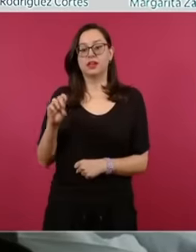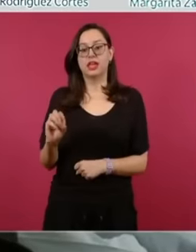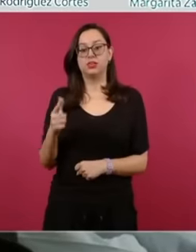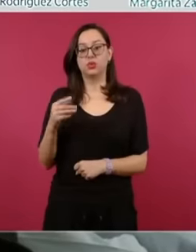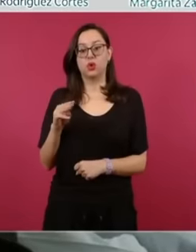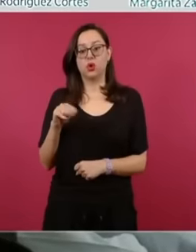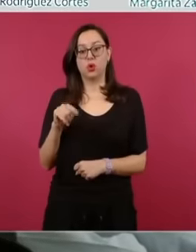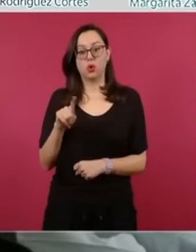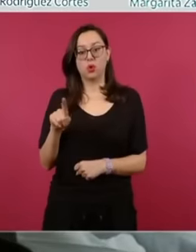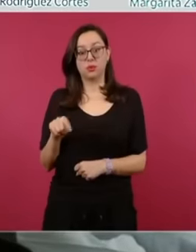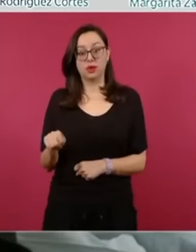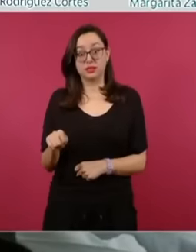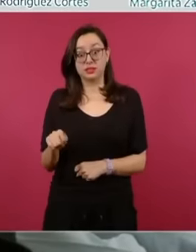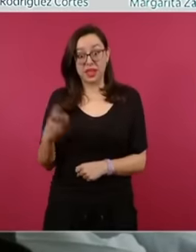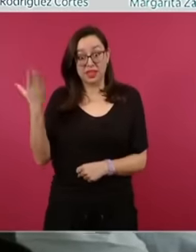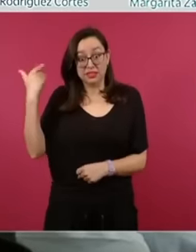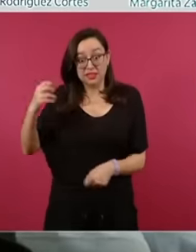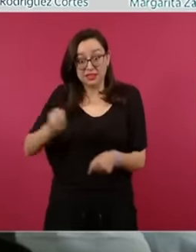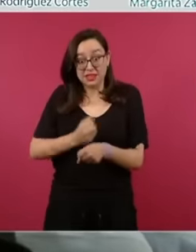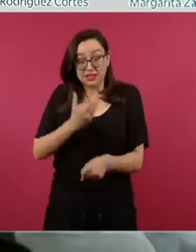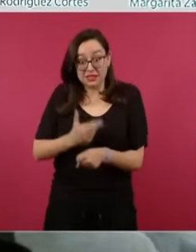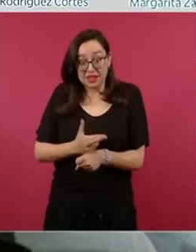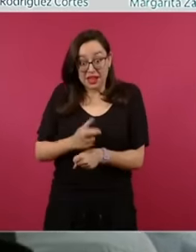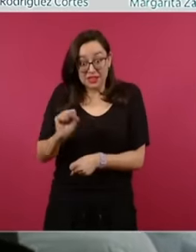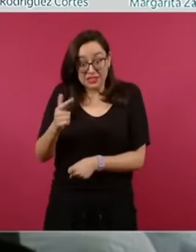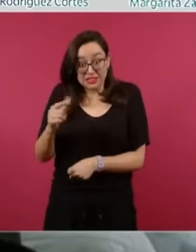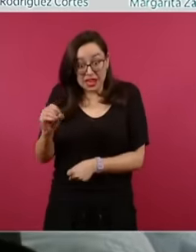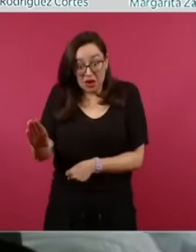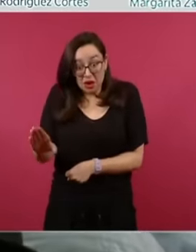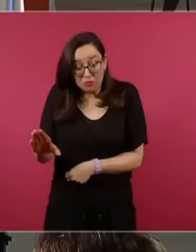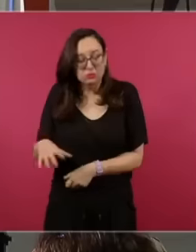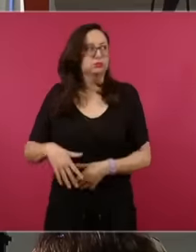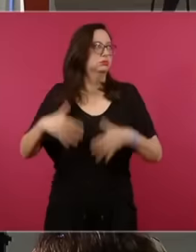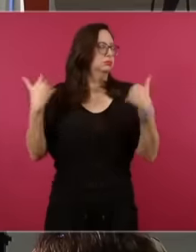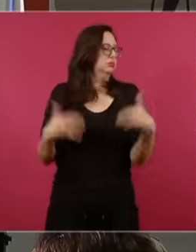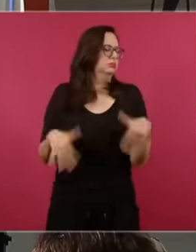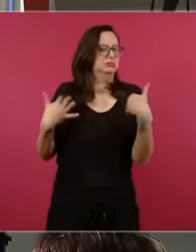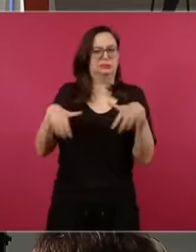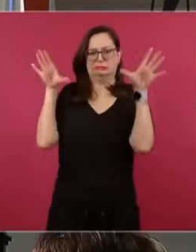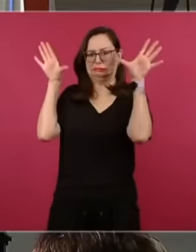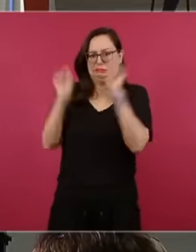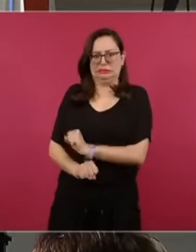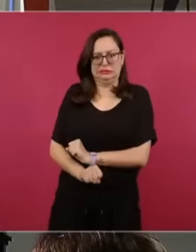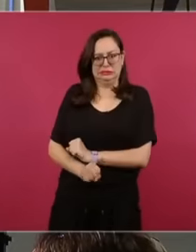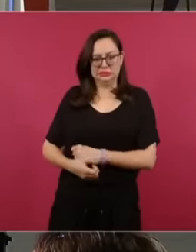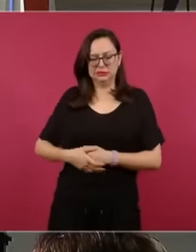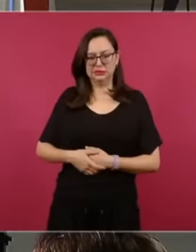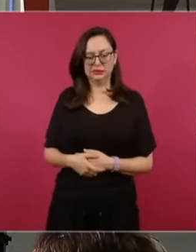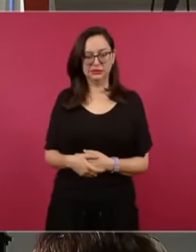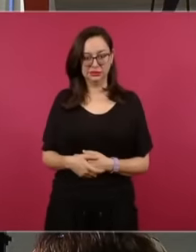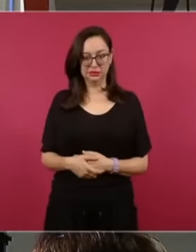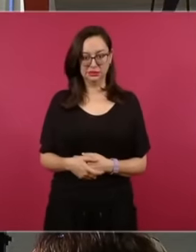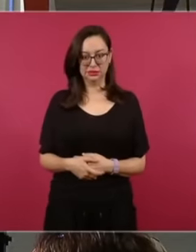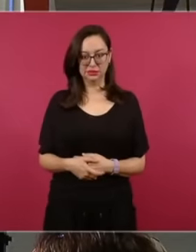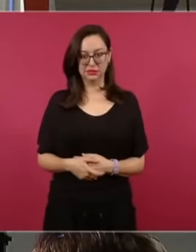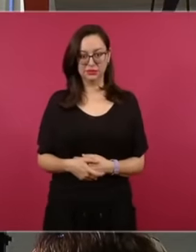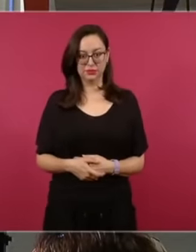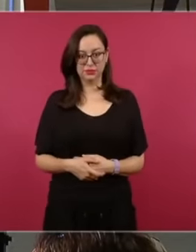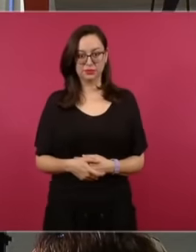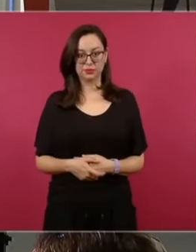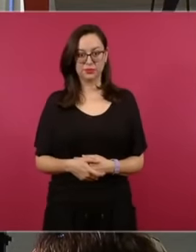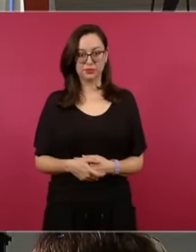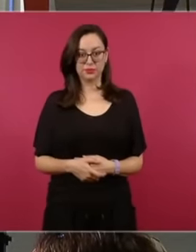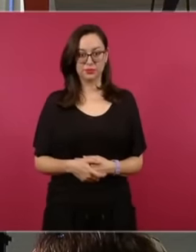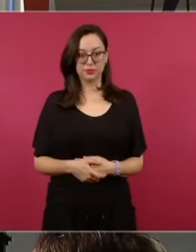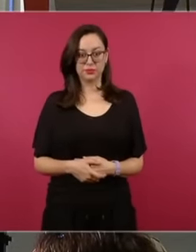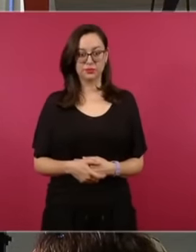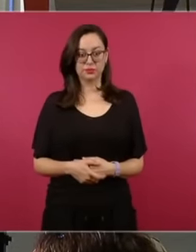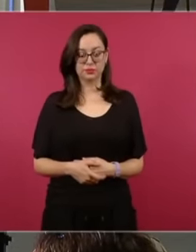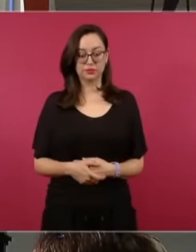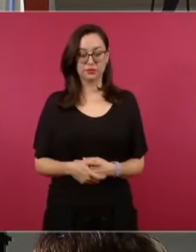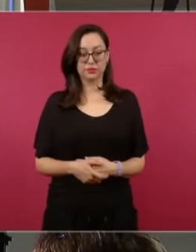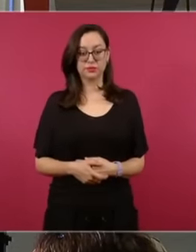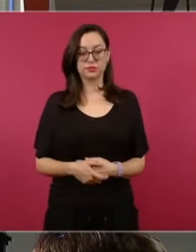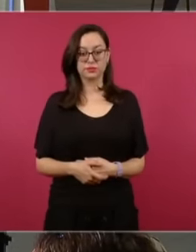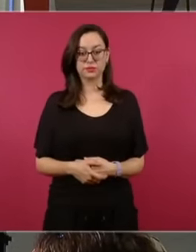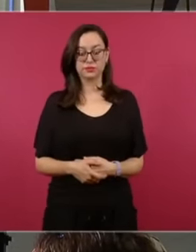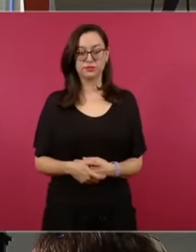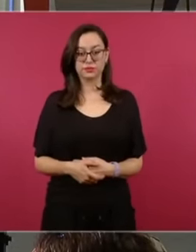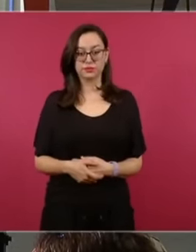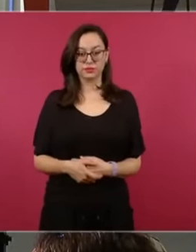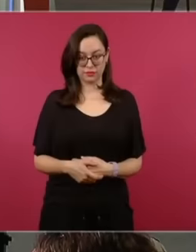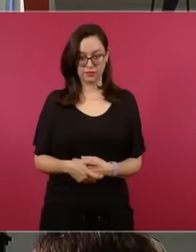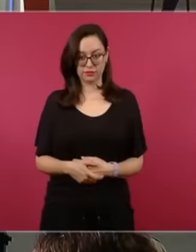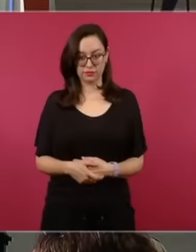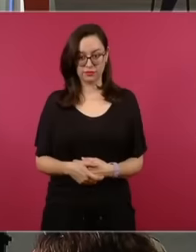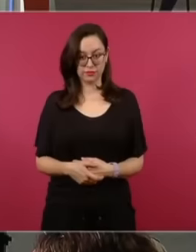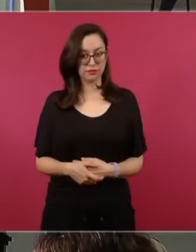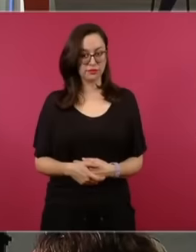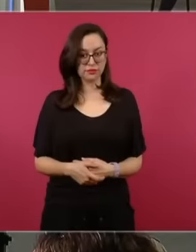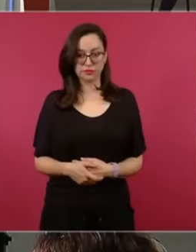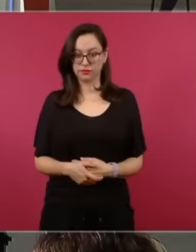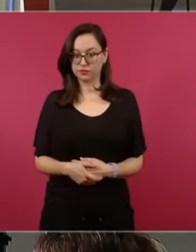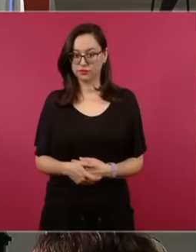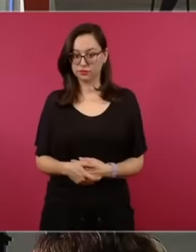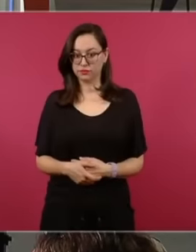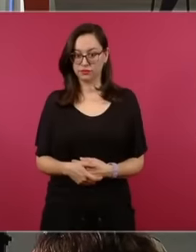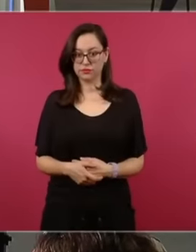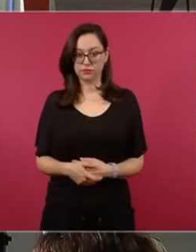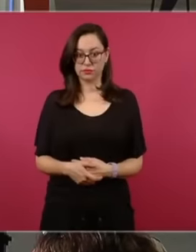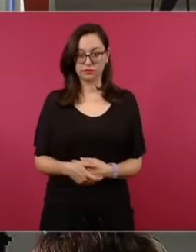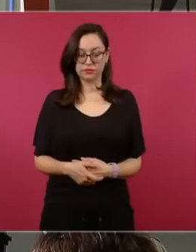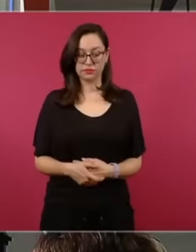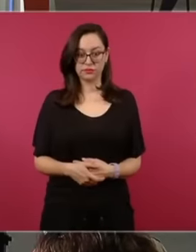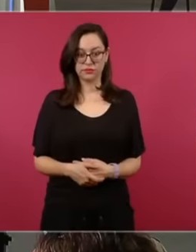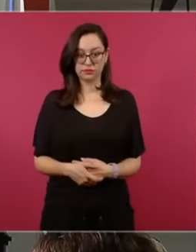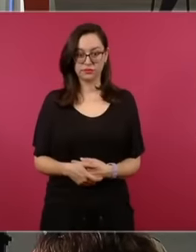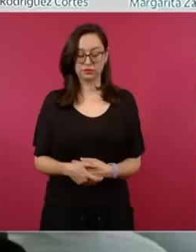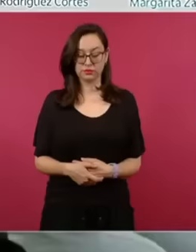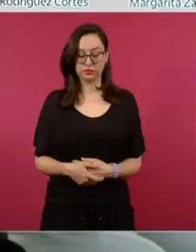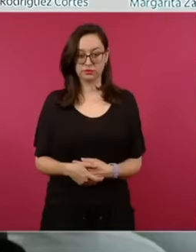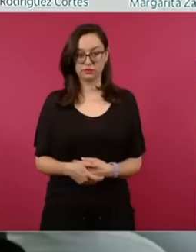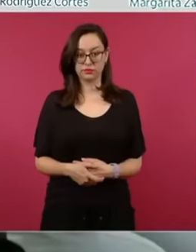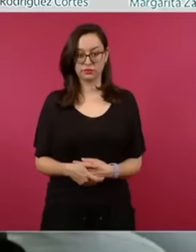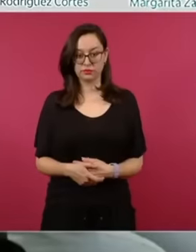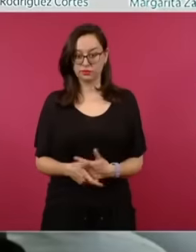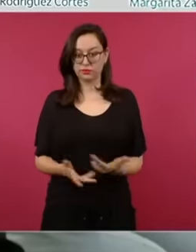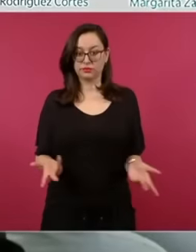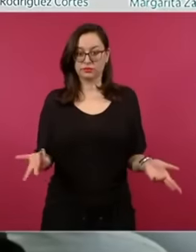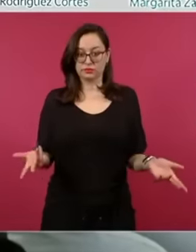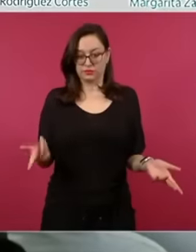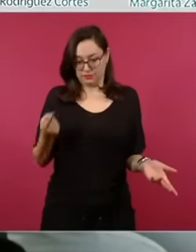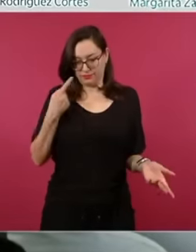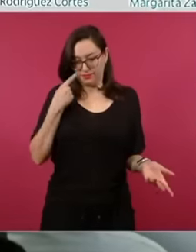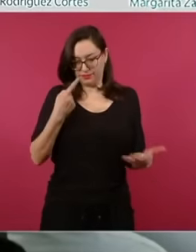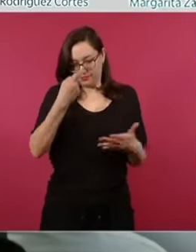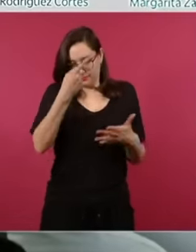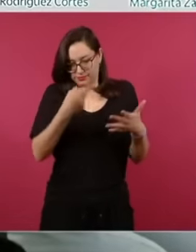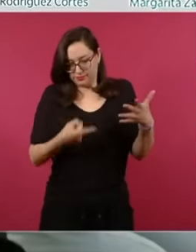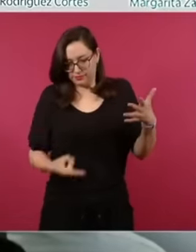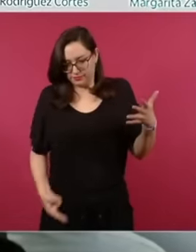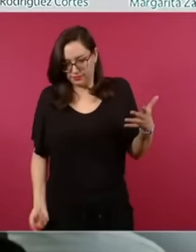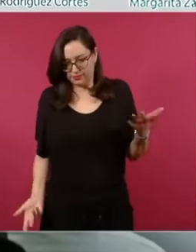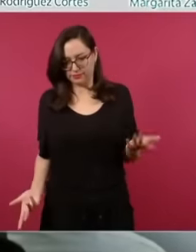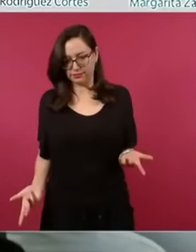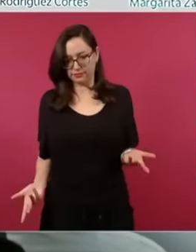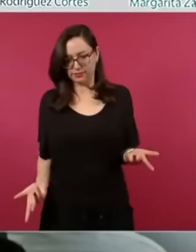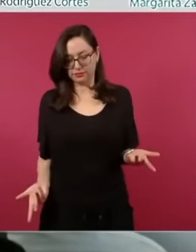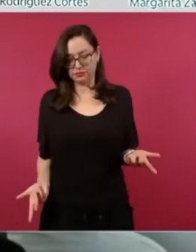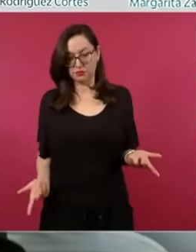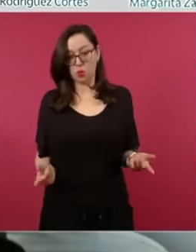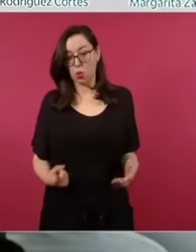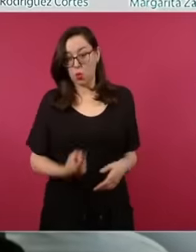the Interior, no one,